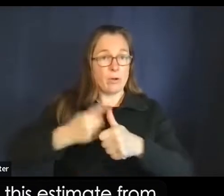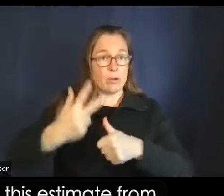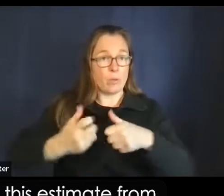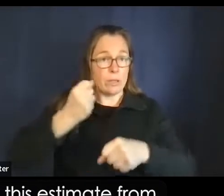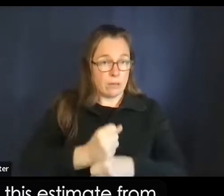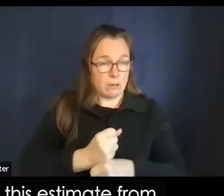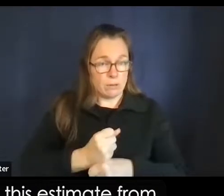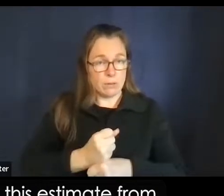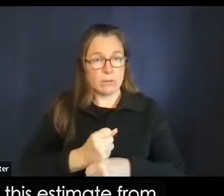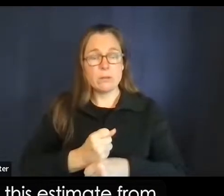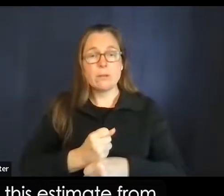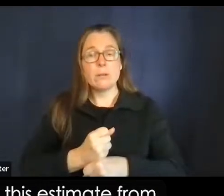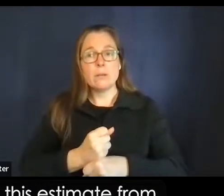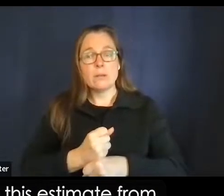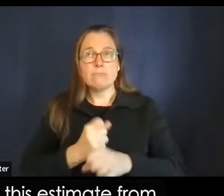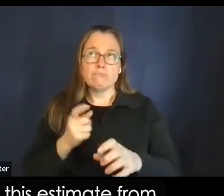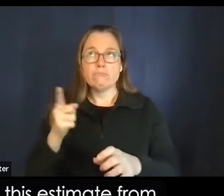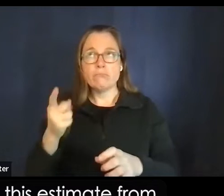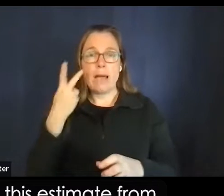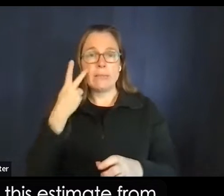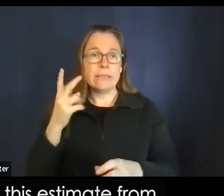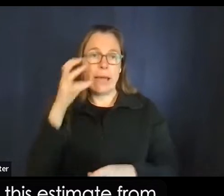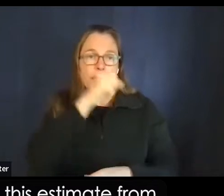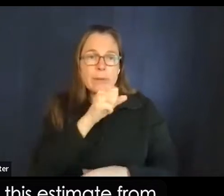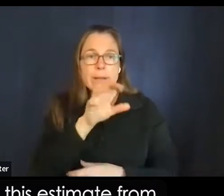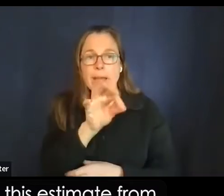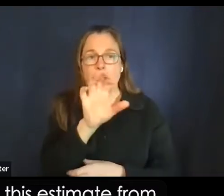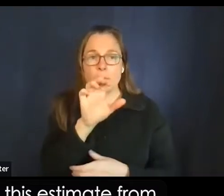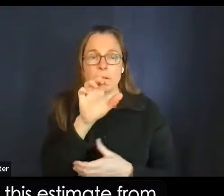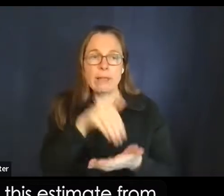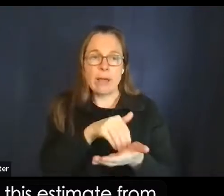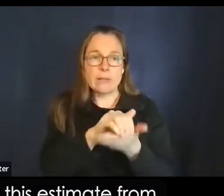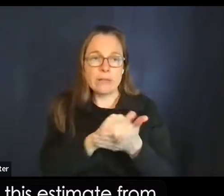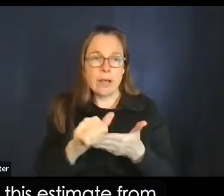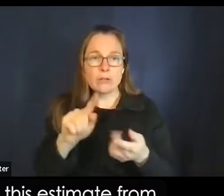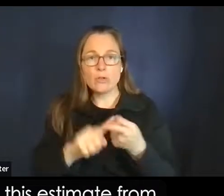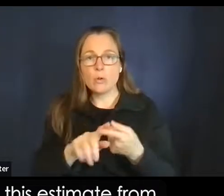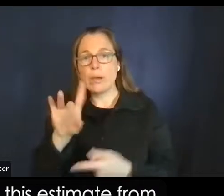But, you know, we've gotten this estimate from anywhere from $900,000 a year to $8.7 million a year.